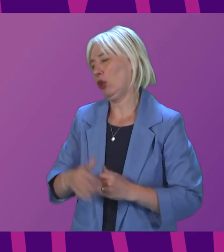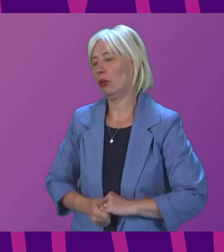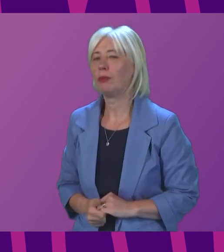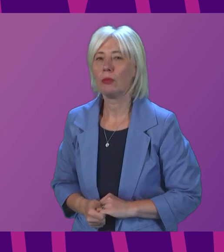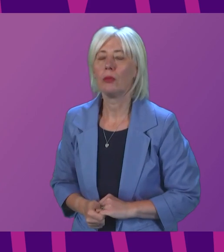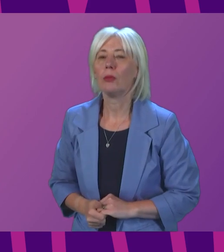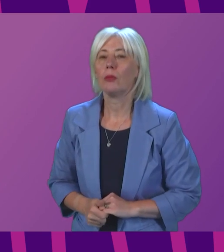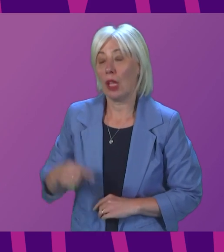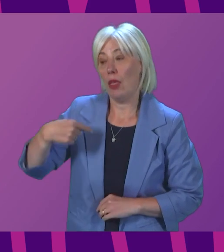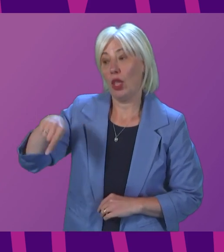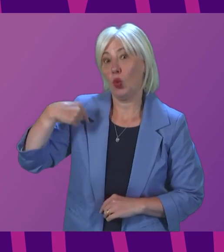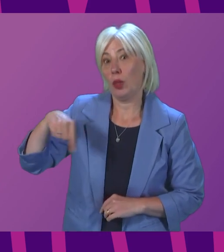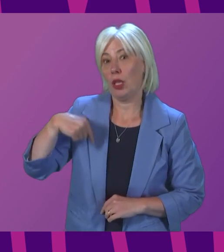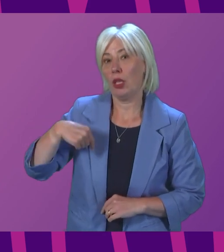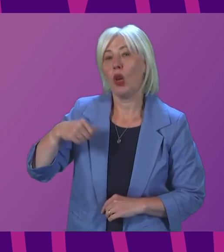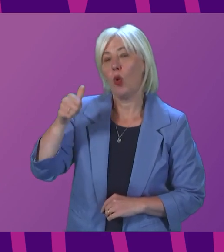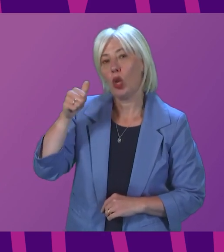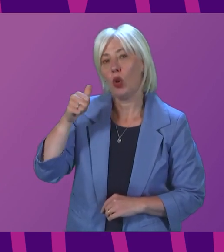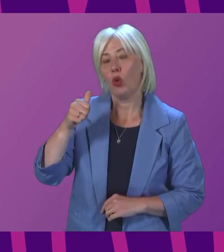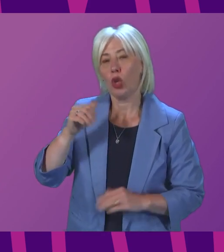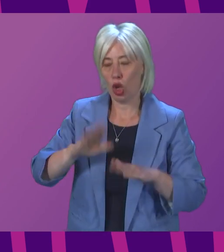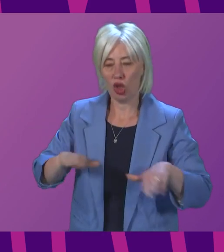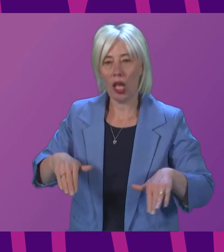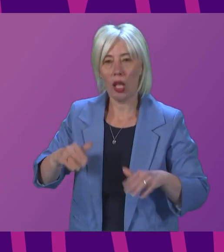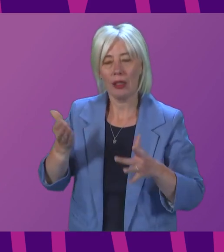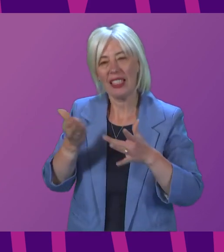We learned this week that, when it comes to child and adolescent mental health services